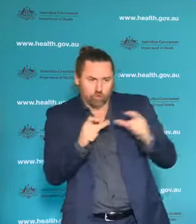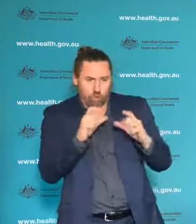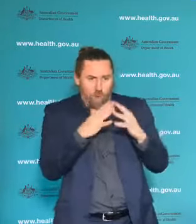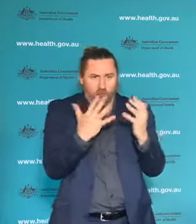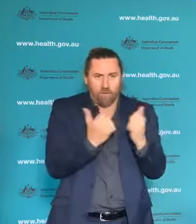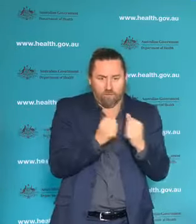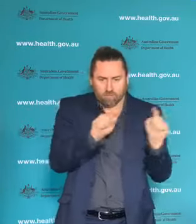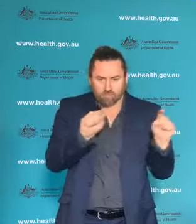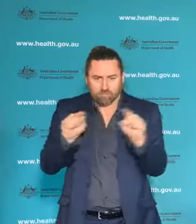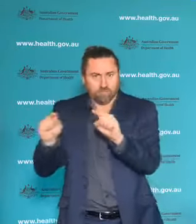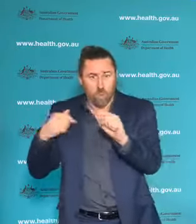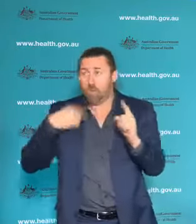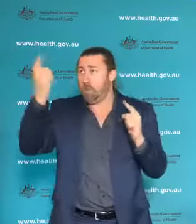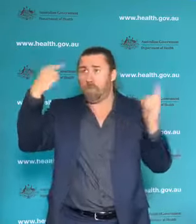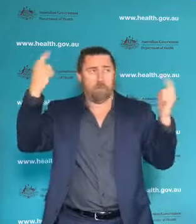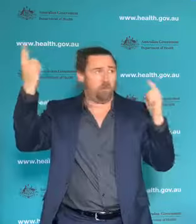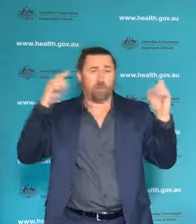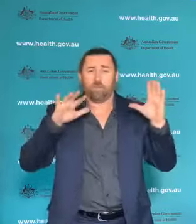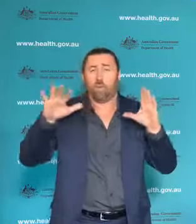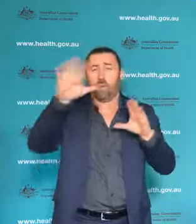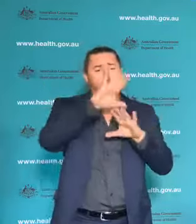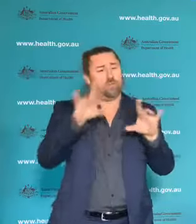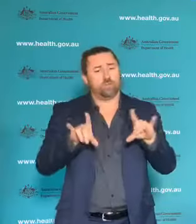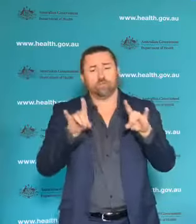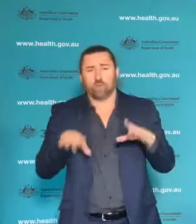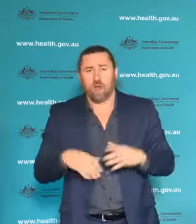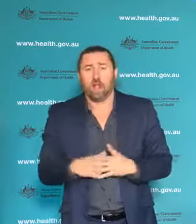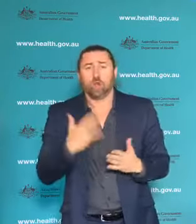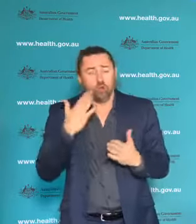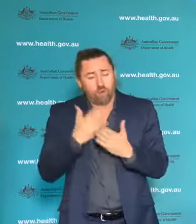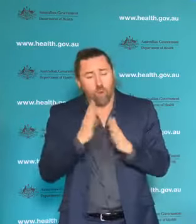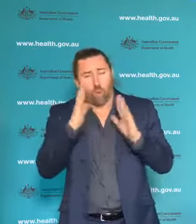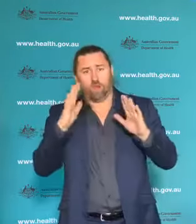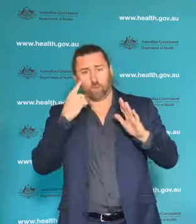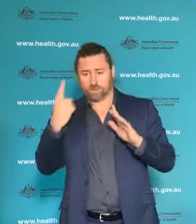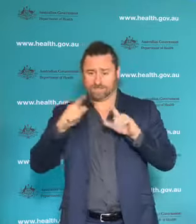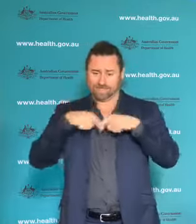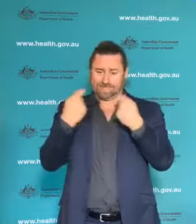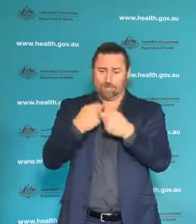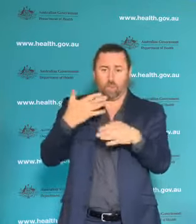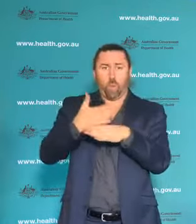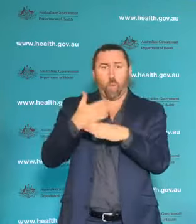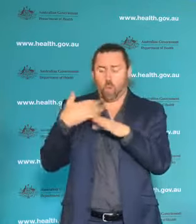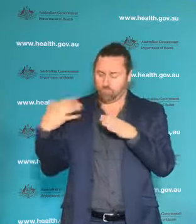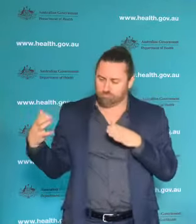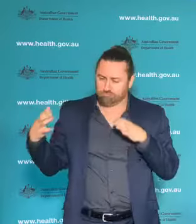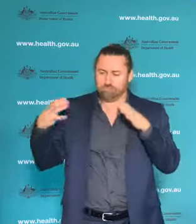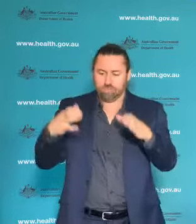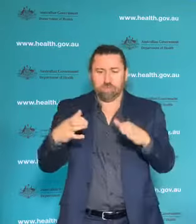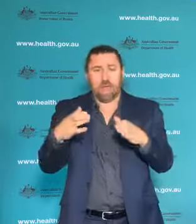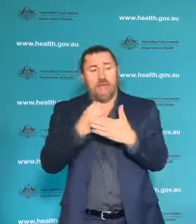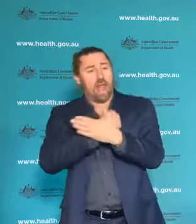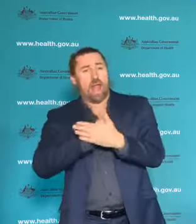concerted effort between everybody involved and it's to protect the health and well-being of our most